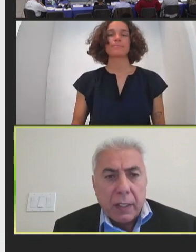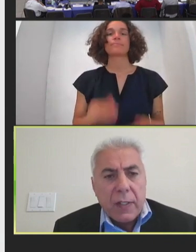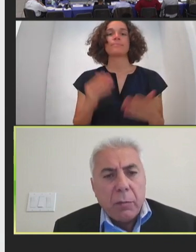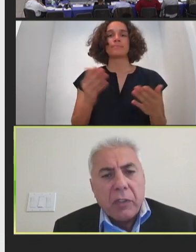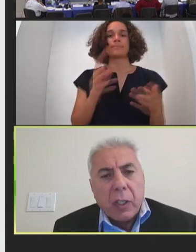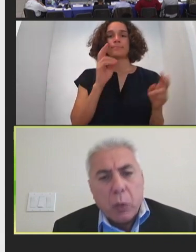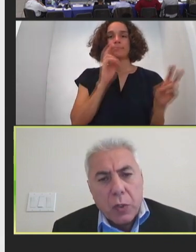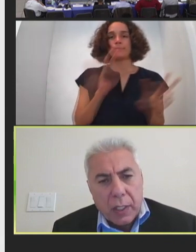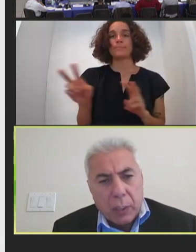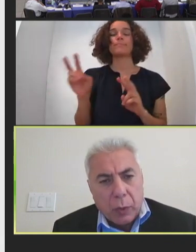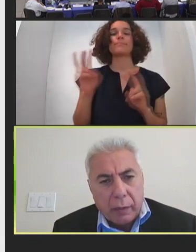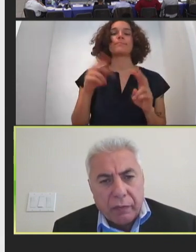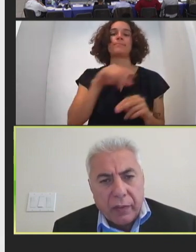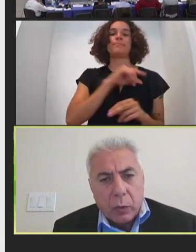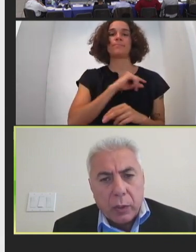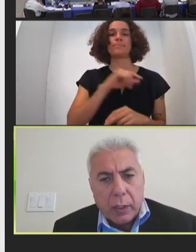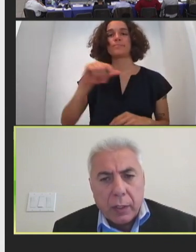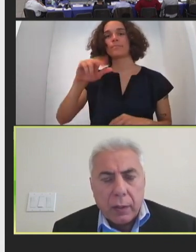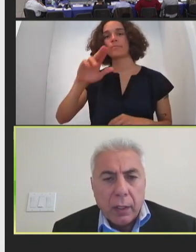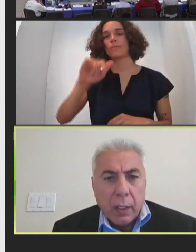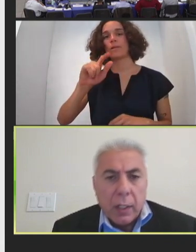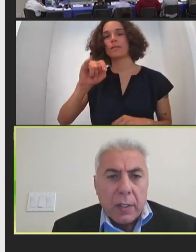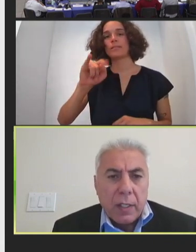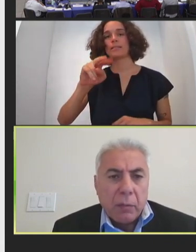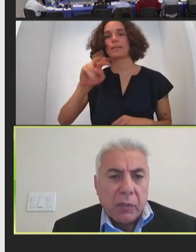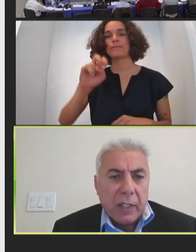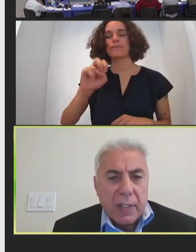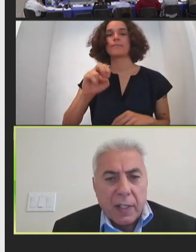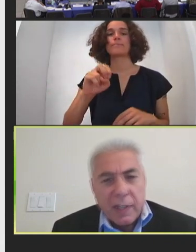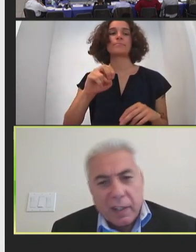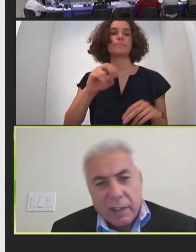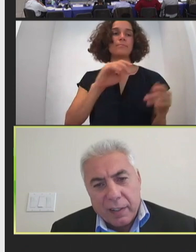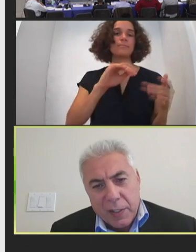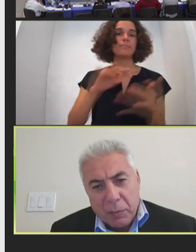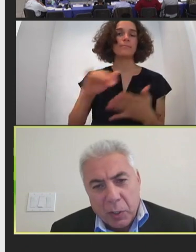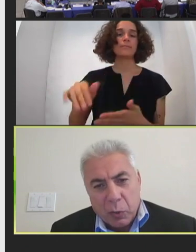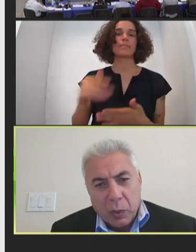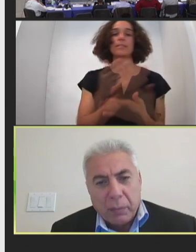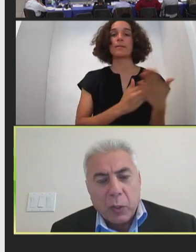some of the quotes that we have found and some of the results are similar to what my